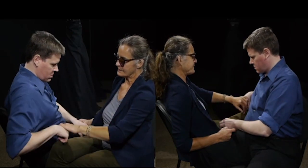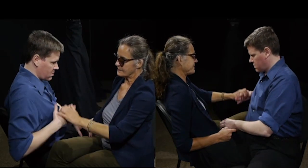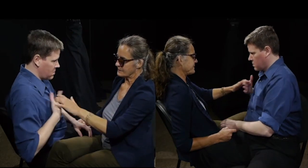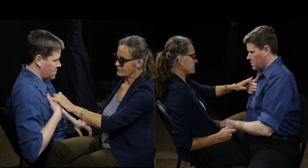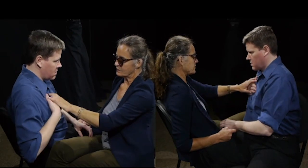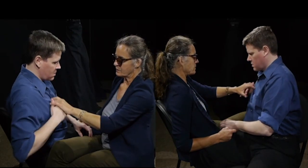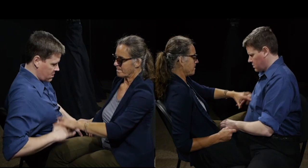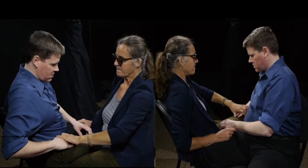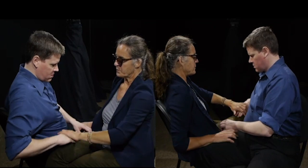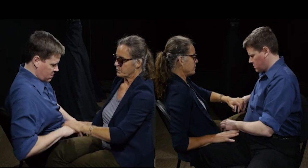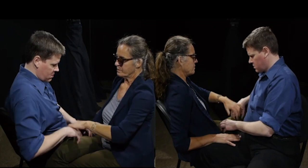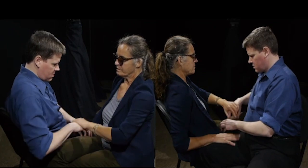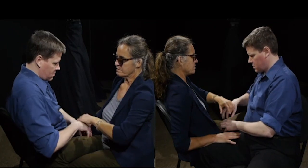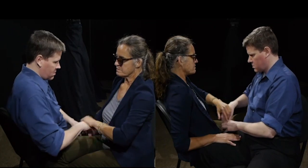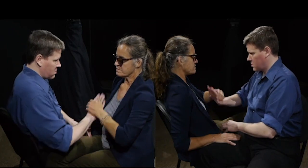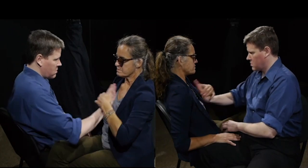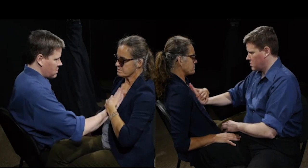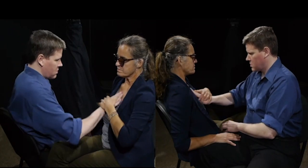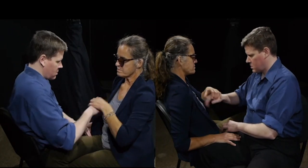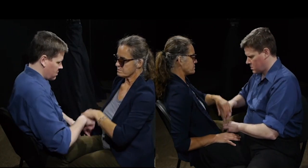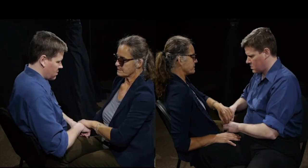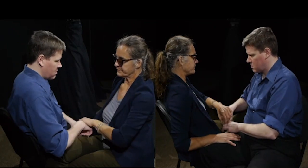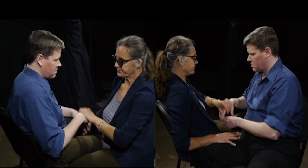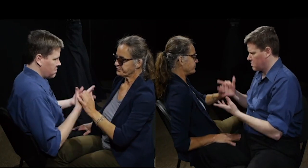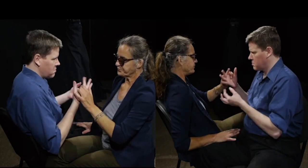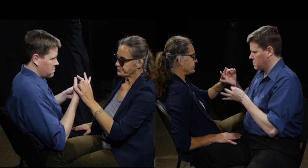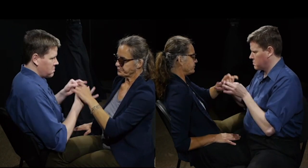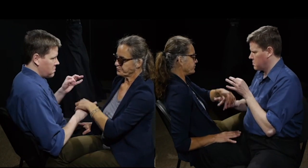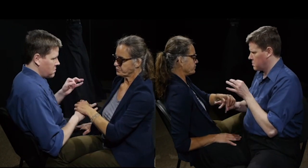Now, if we wanted to convey the size of the house,